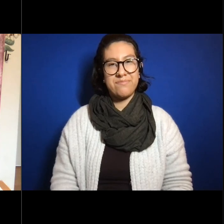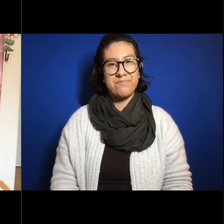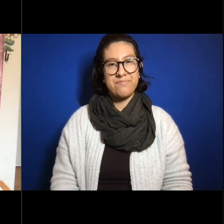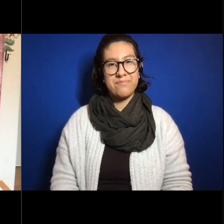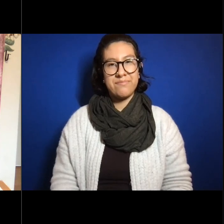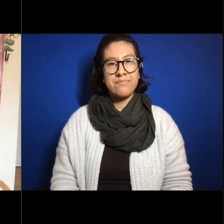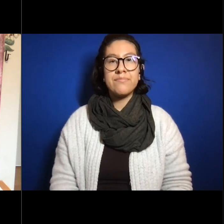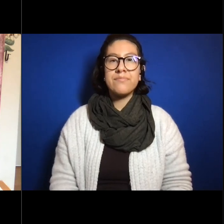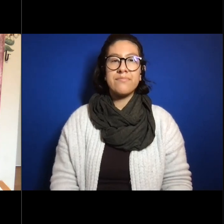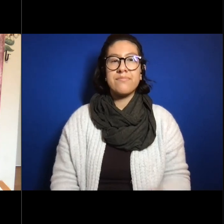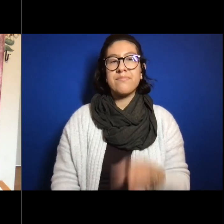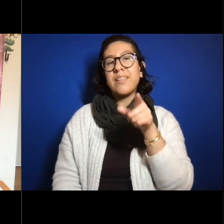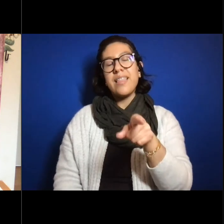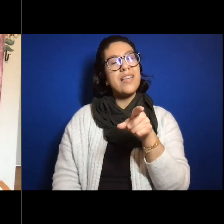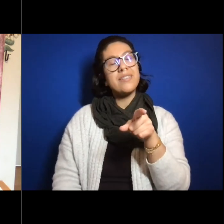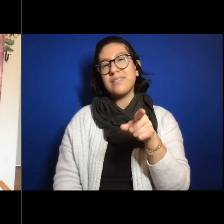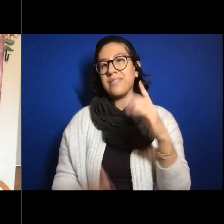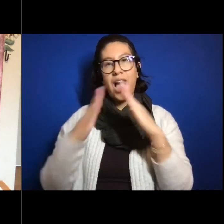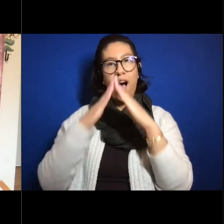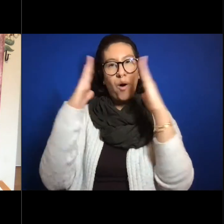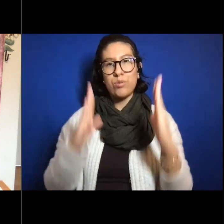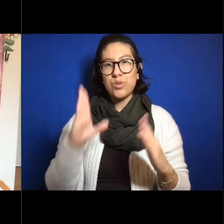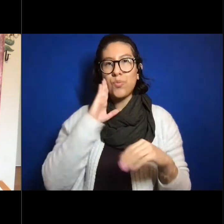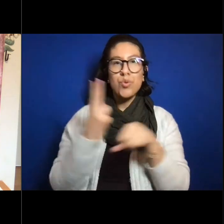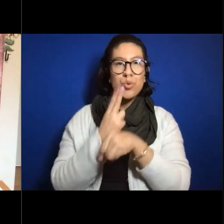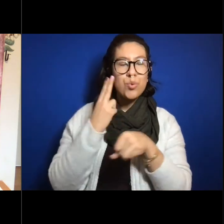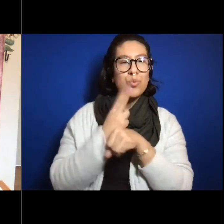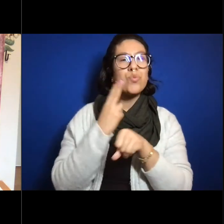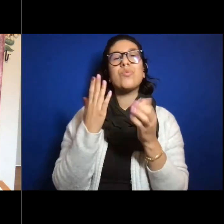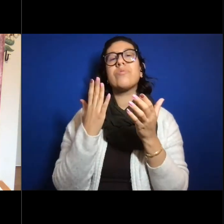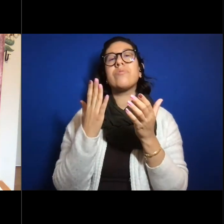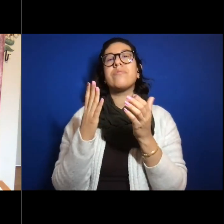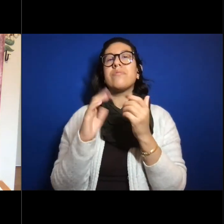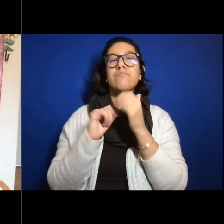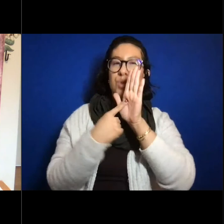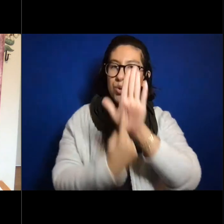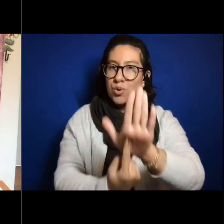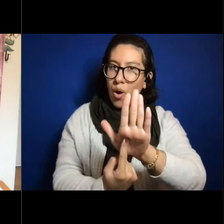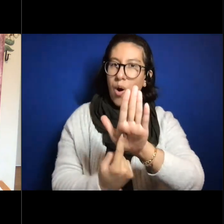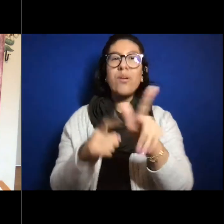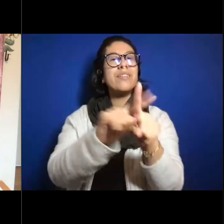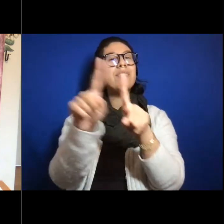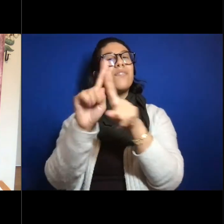And this is just the house that we're going to use to talk about today and different design features